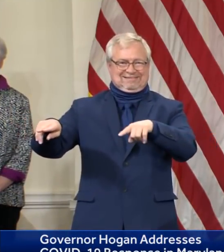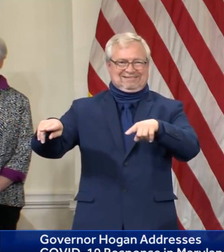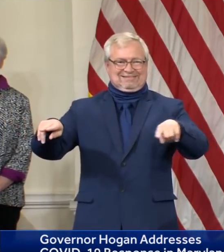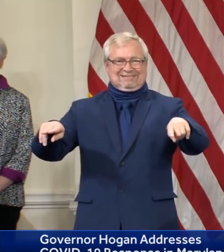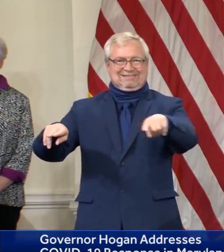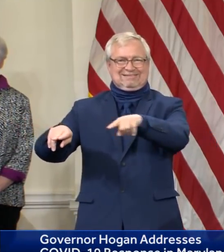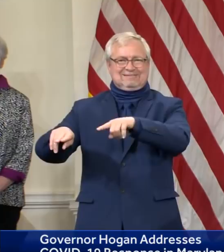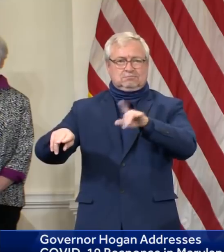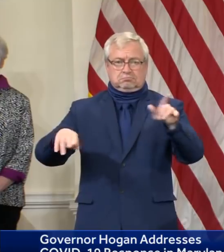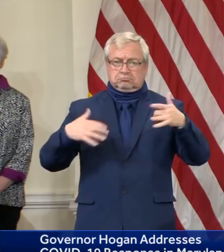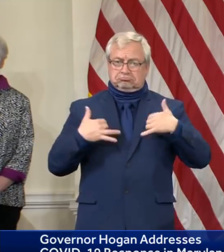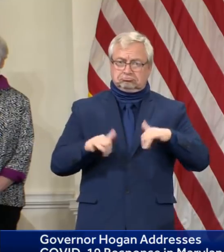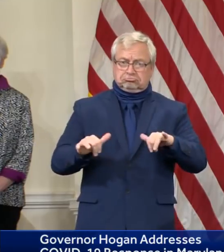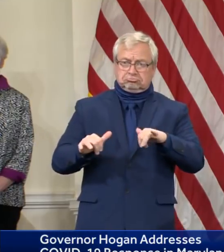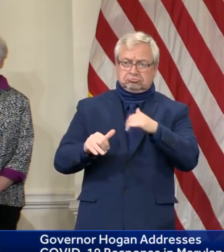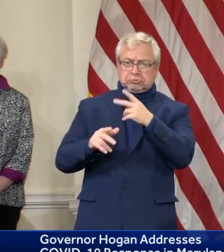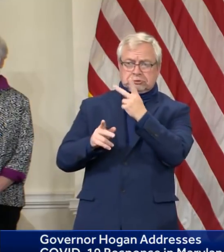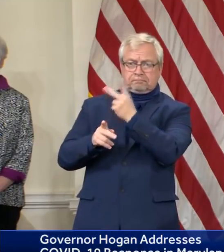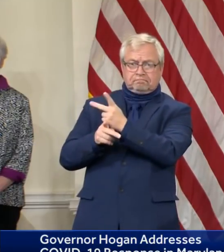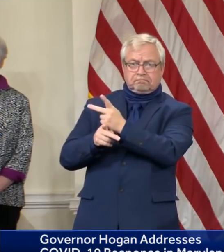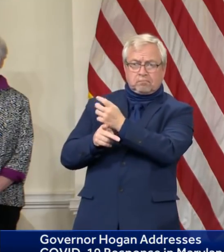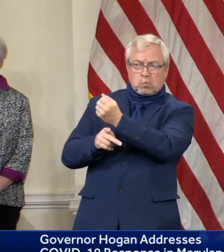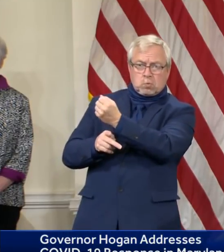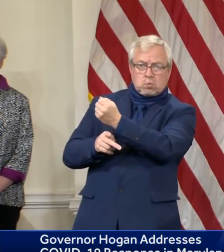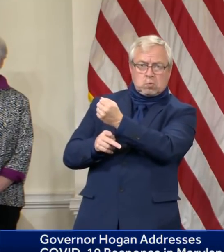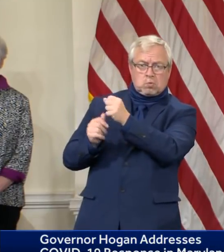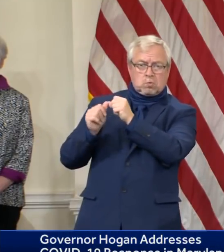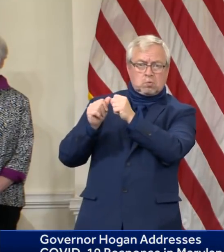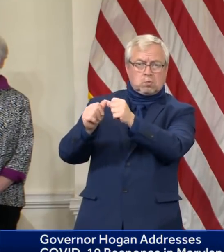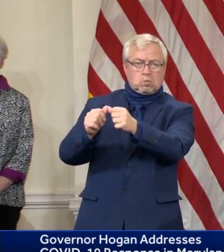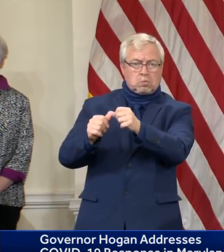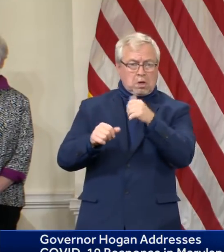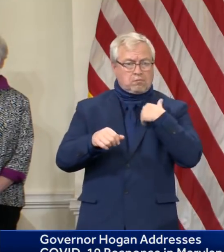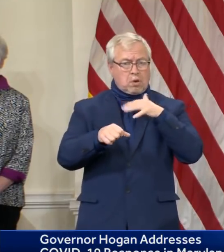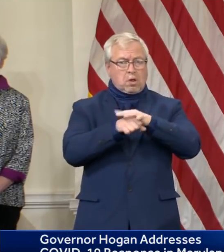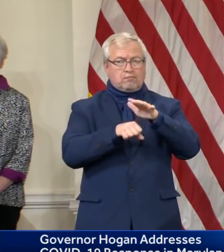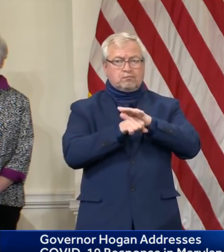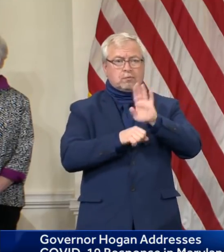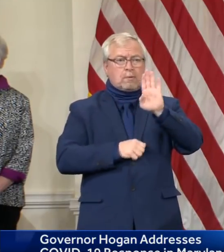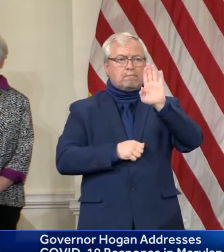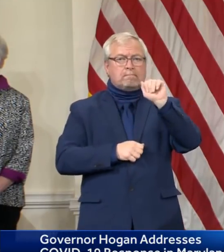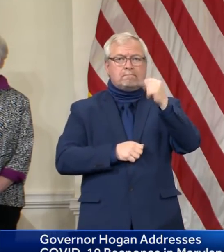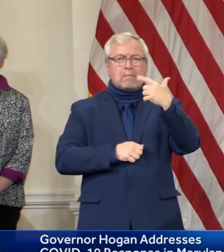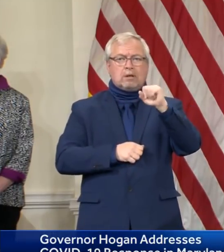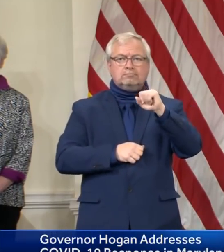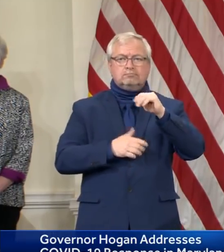WE HAVE PLENTY OF BODY BACKS BECAUSE FEMA RESPONDED TO OUR REQUEST.